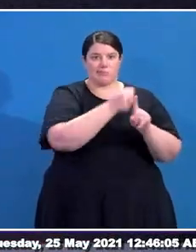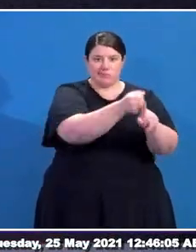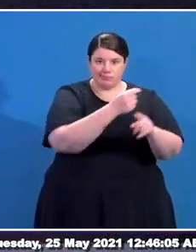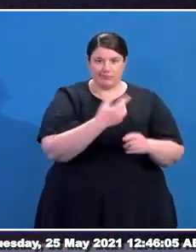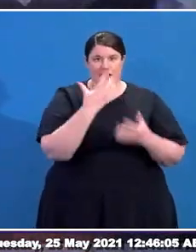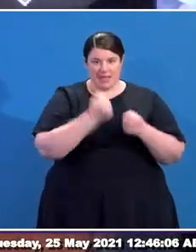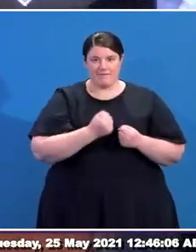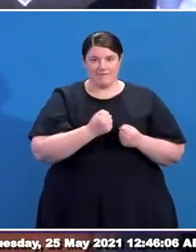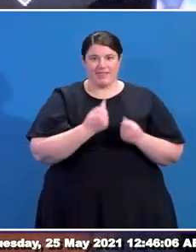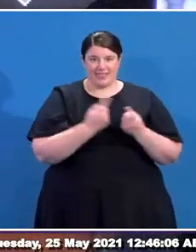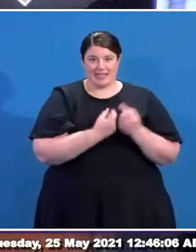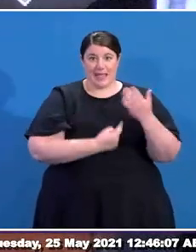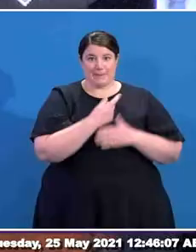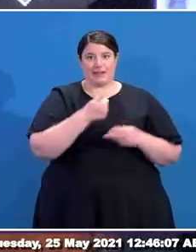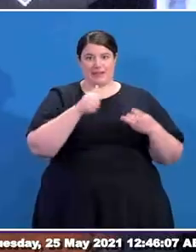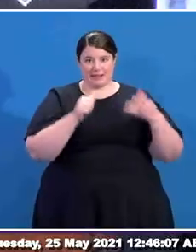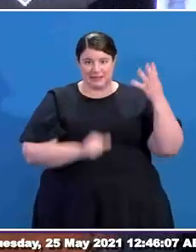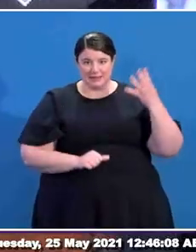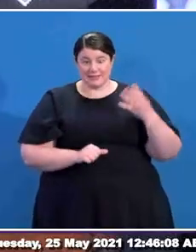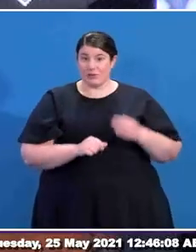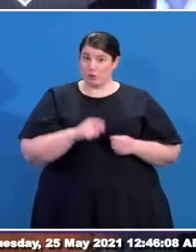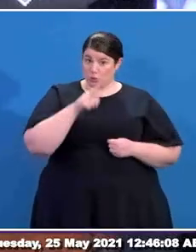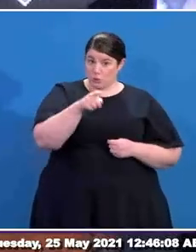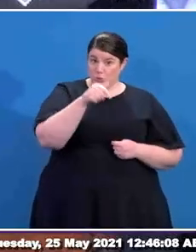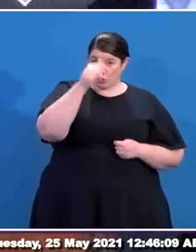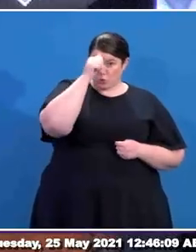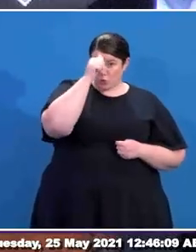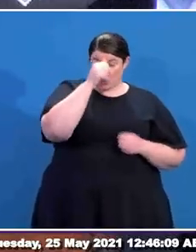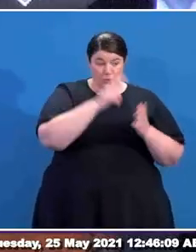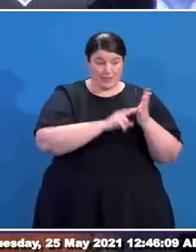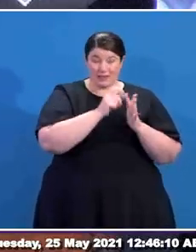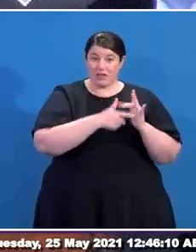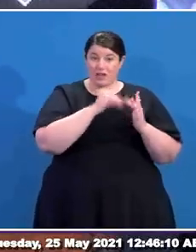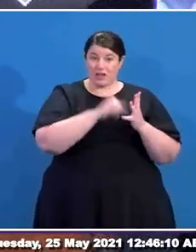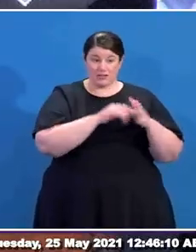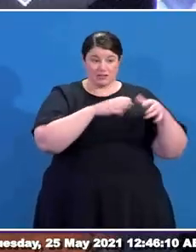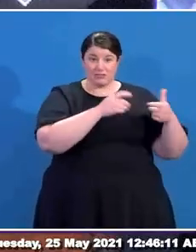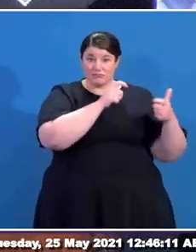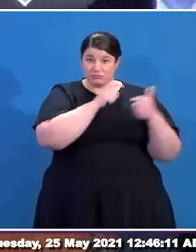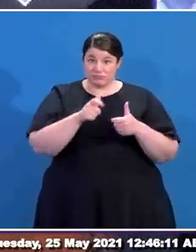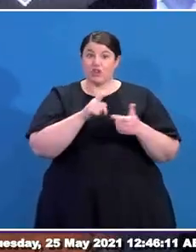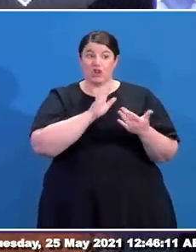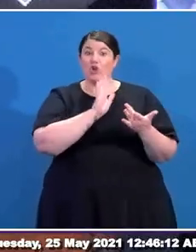Are you aware that the Quality and Safeguards Commission contacted Sunnyfield?